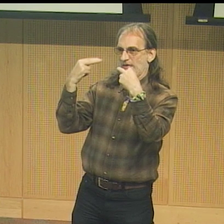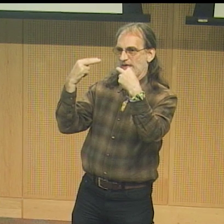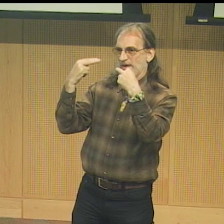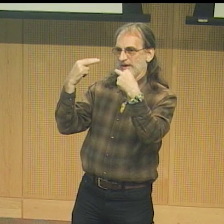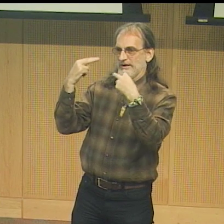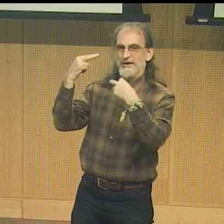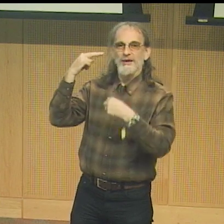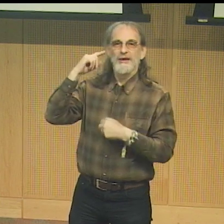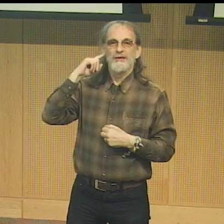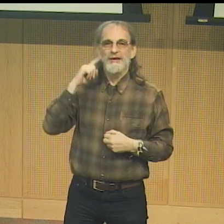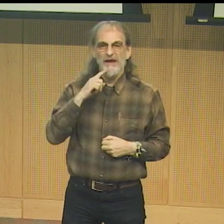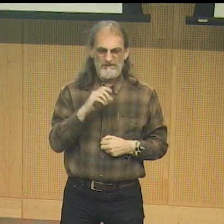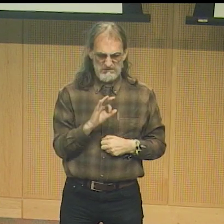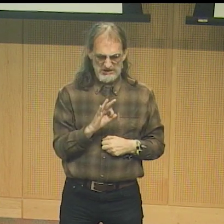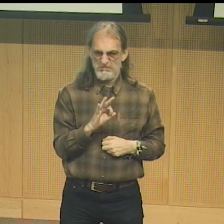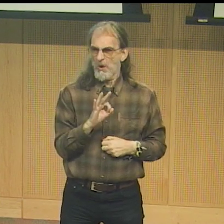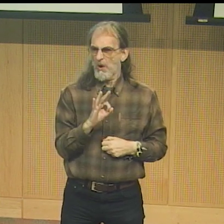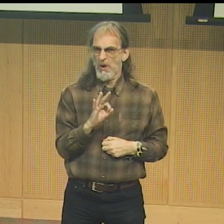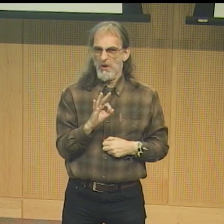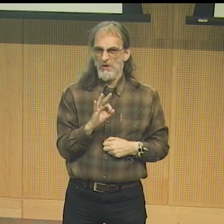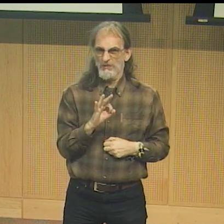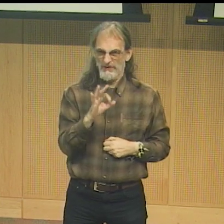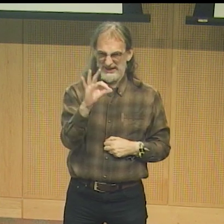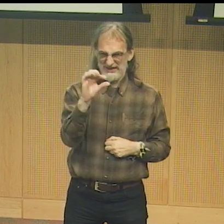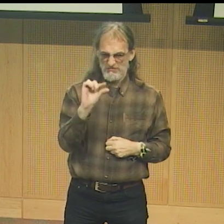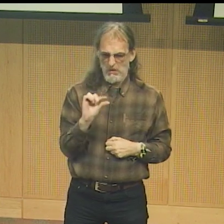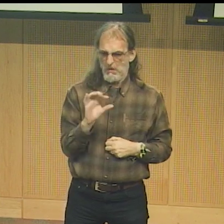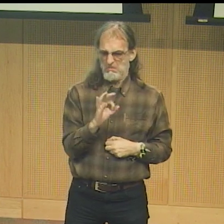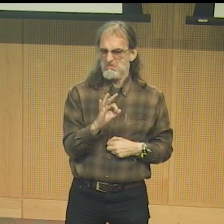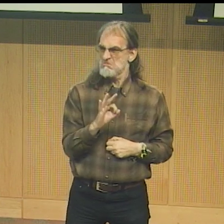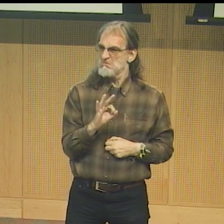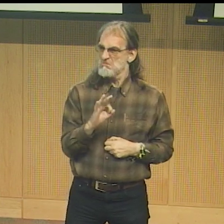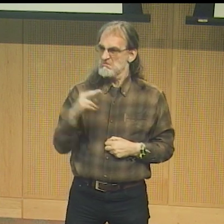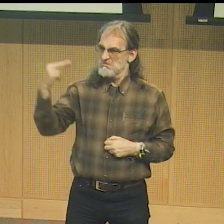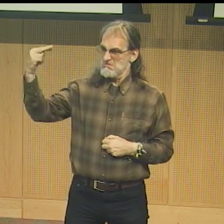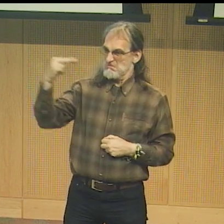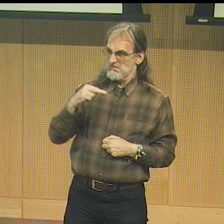It reduces us to the smallest aspect of who we are as people.